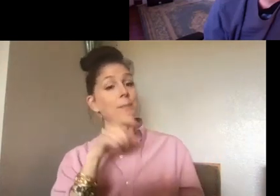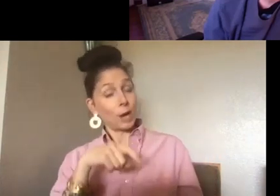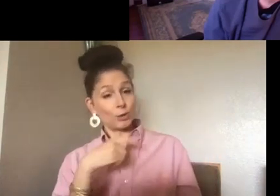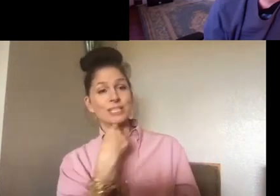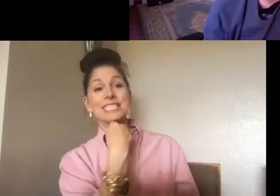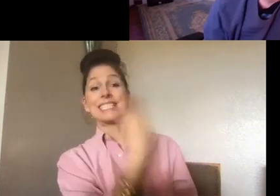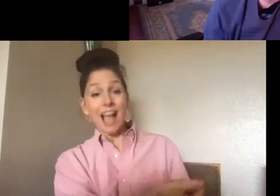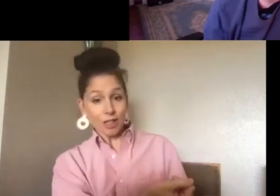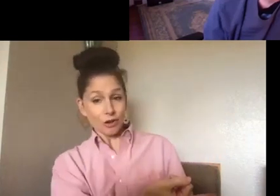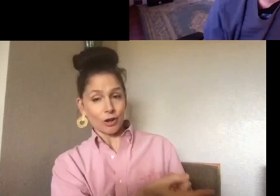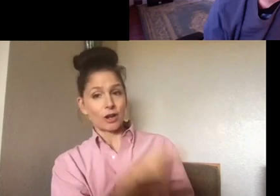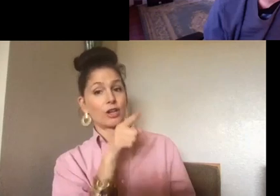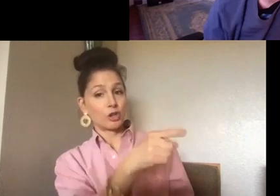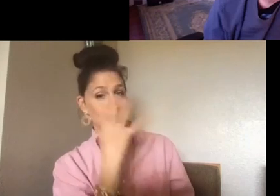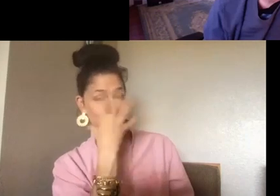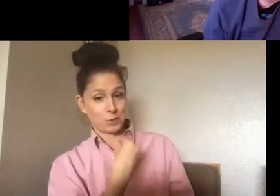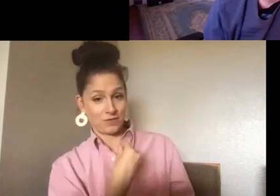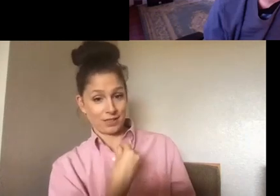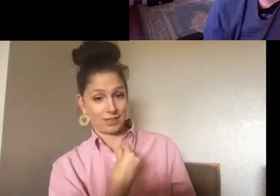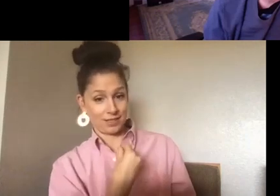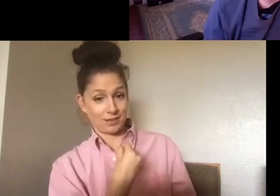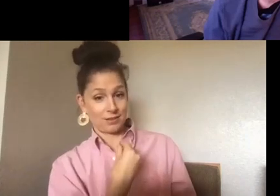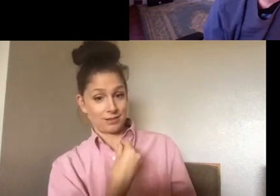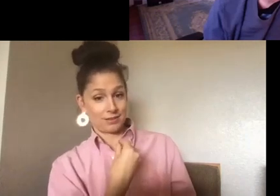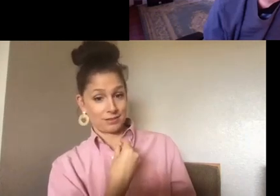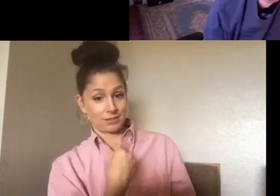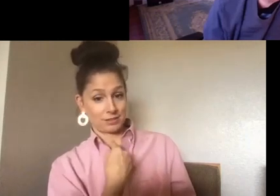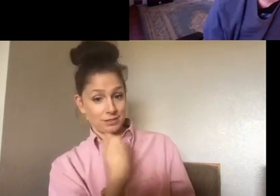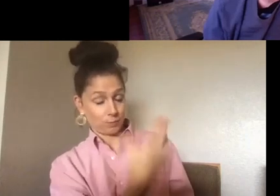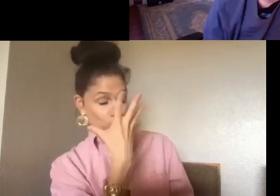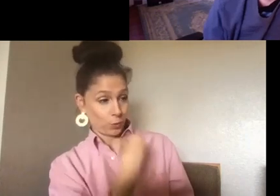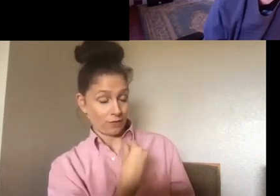see her on the street, and I was supposed to say, to tell her, "You are beautiful",